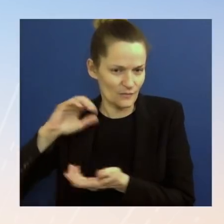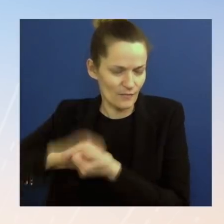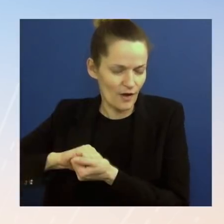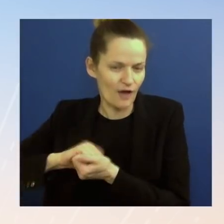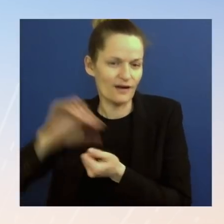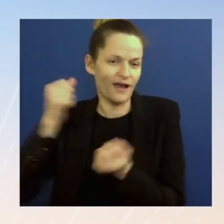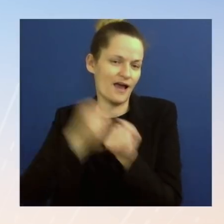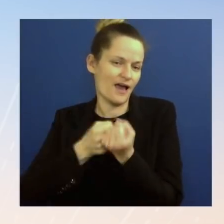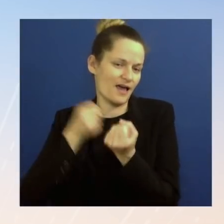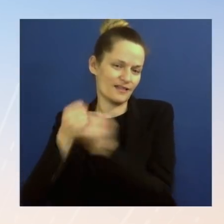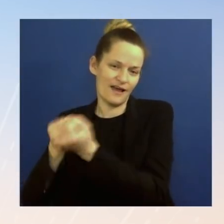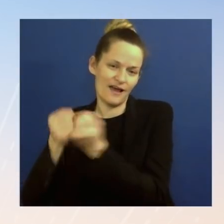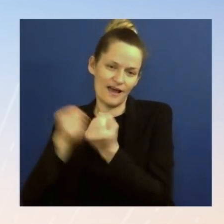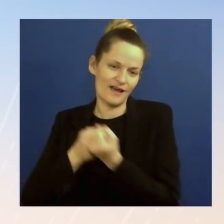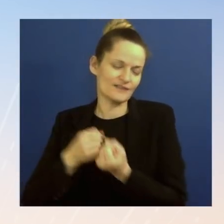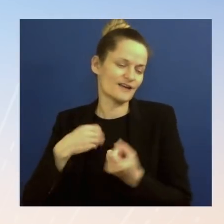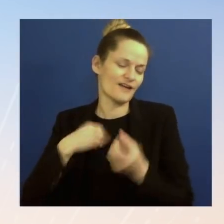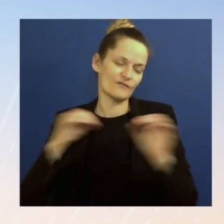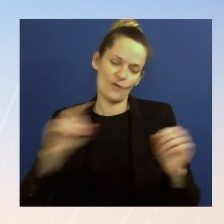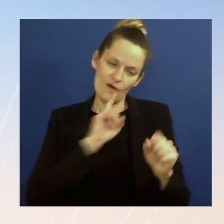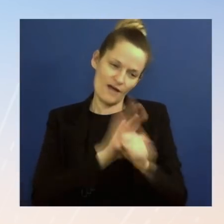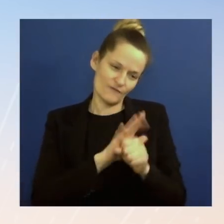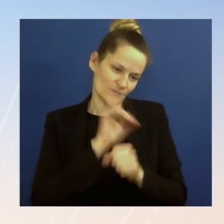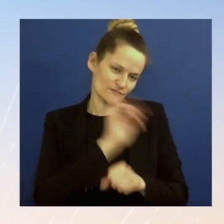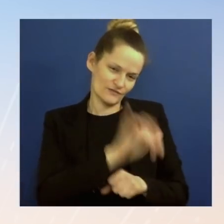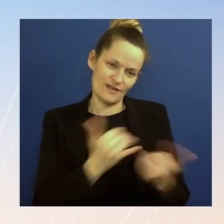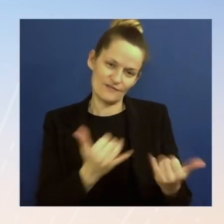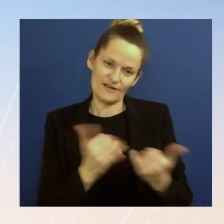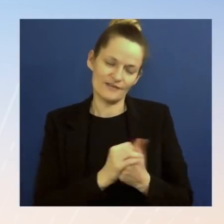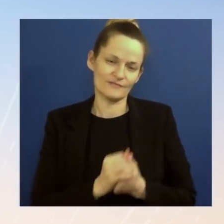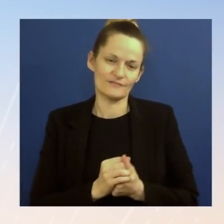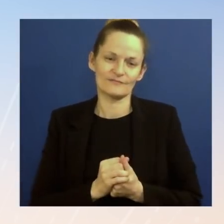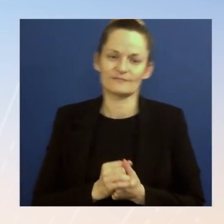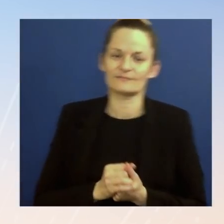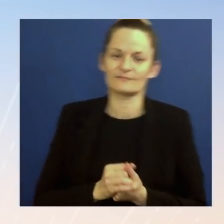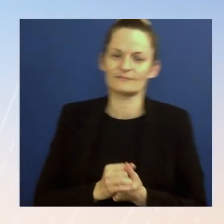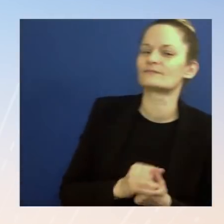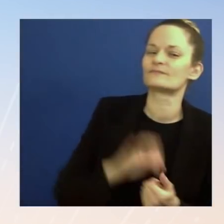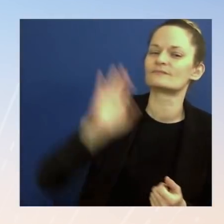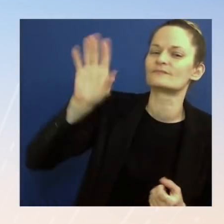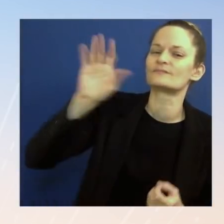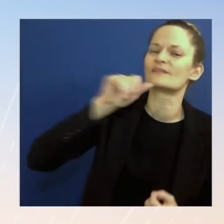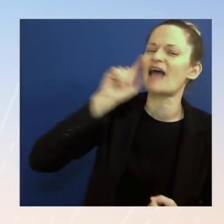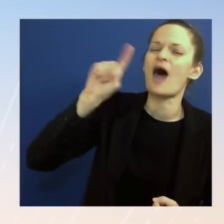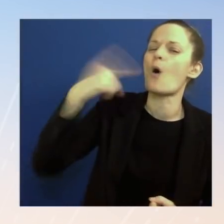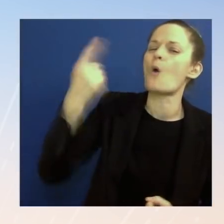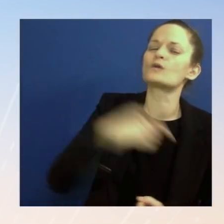Ms. Psaki: Yeah. The Press: Not just China but some of the biggest countries in the world, like India or Brazil,